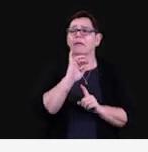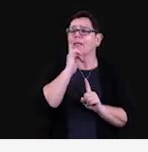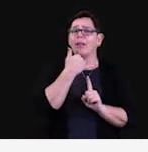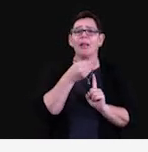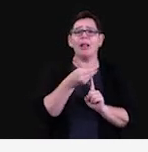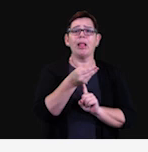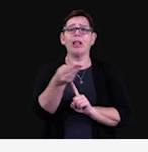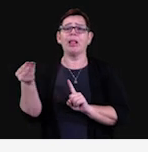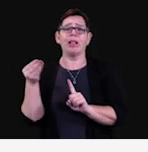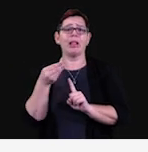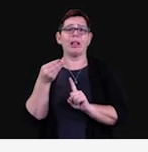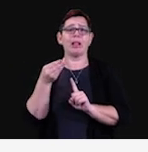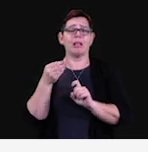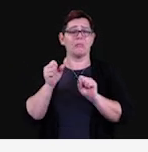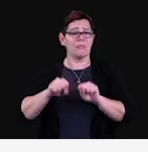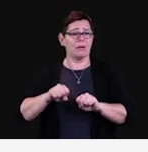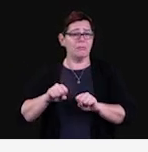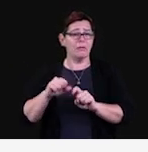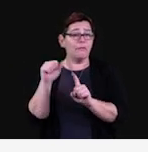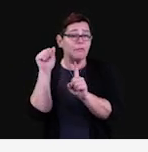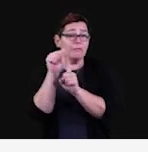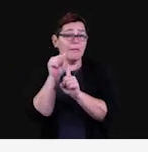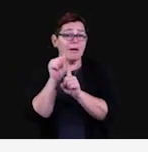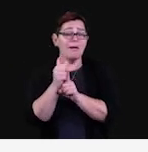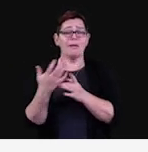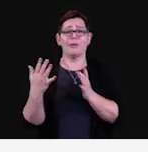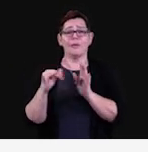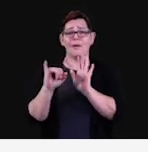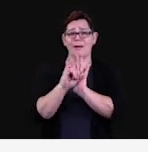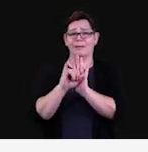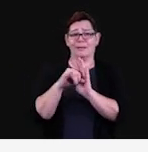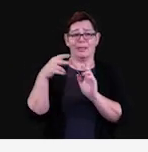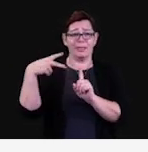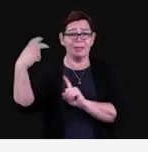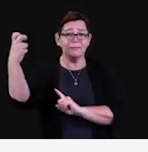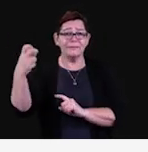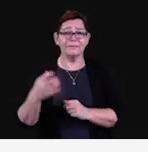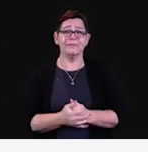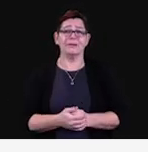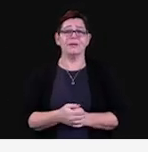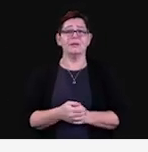You will need to give your SIN to your employer when you start a job and to your bank when you open an account.